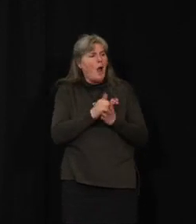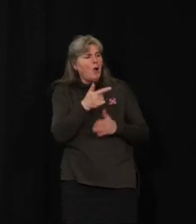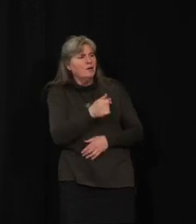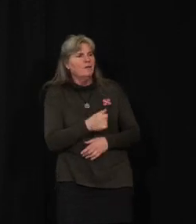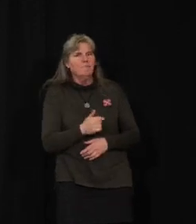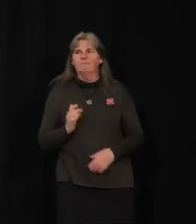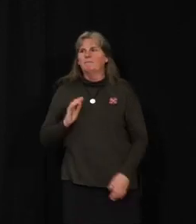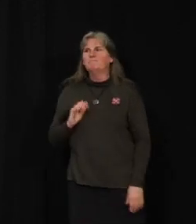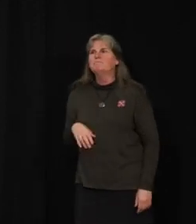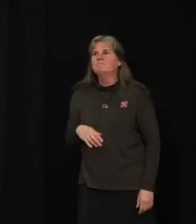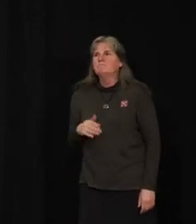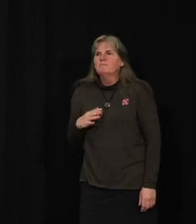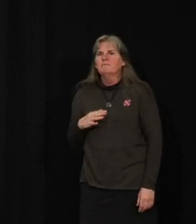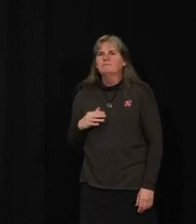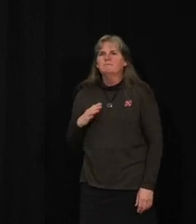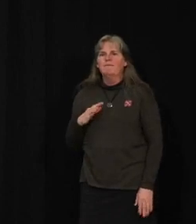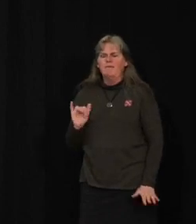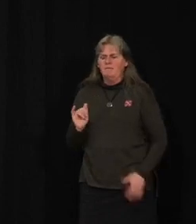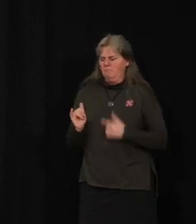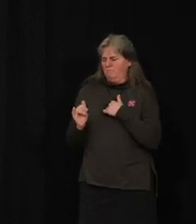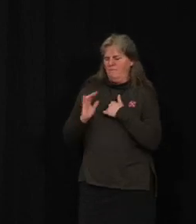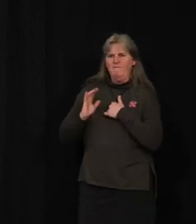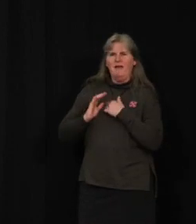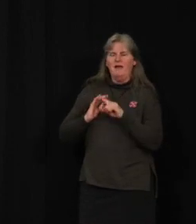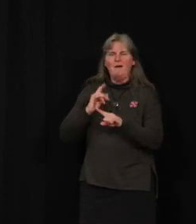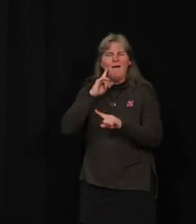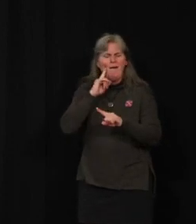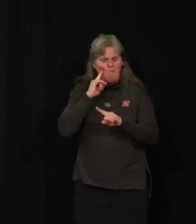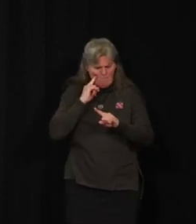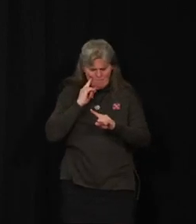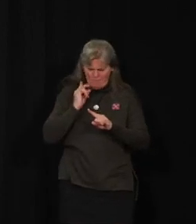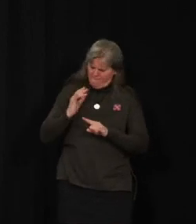And consider what the question really means. There is often a lot lingering